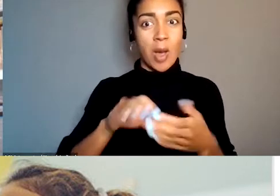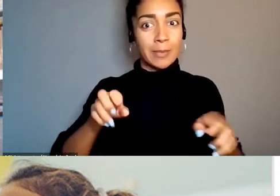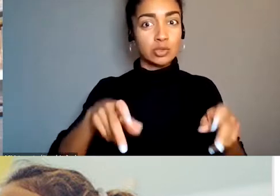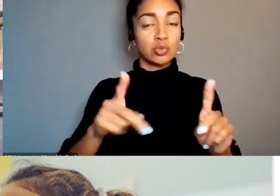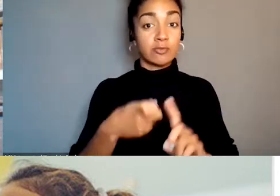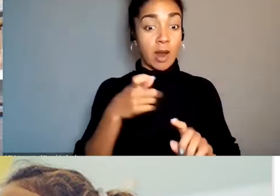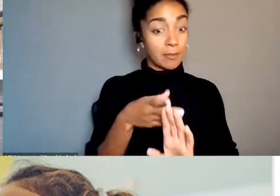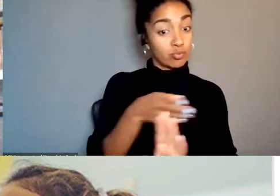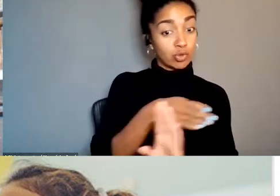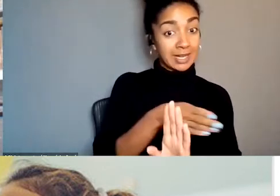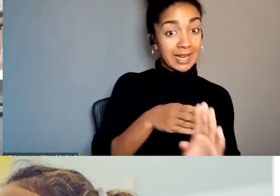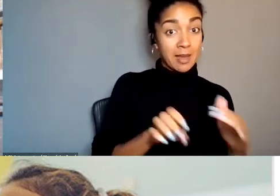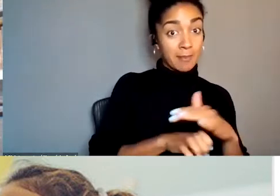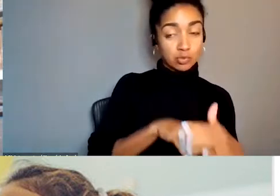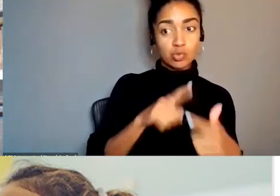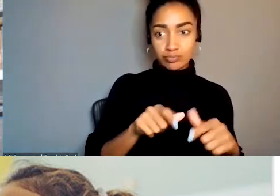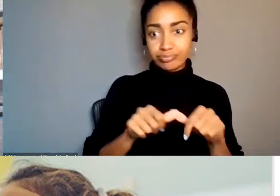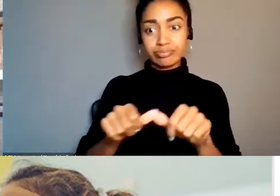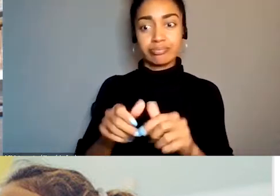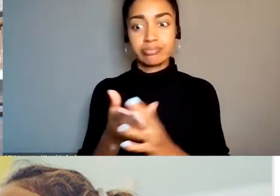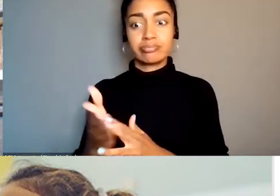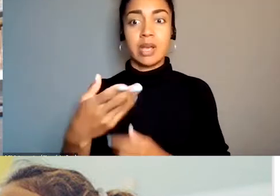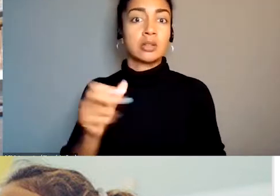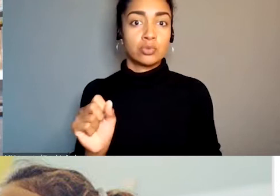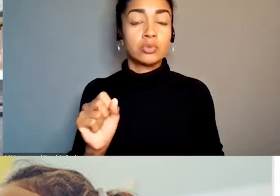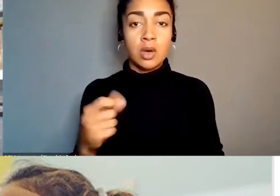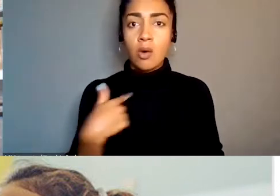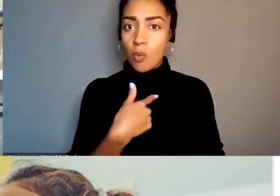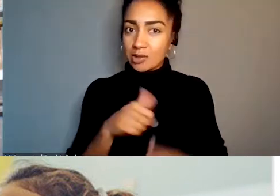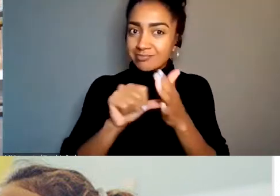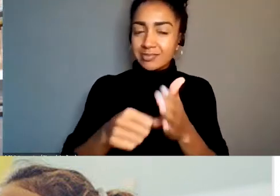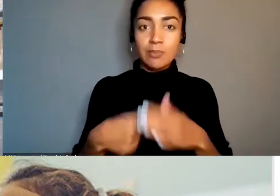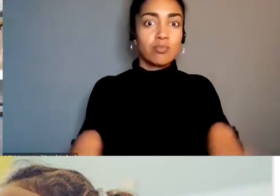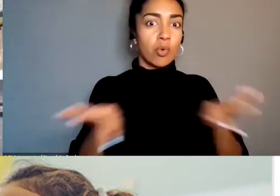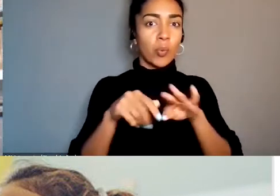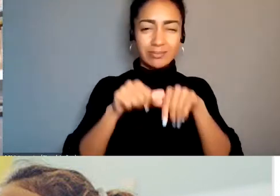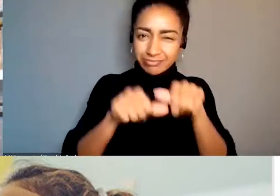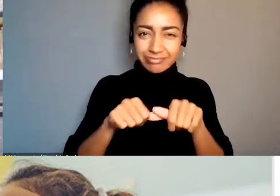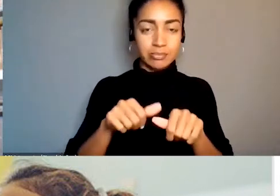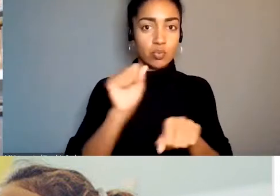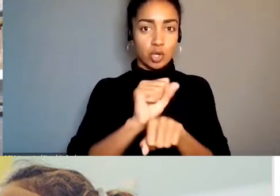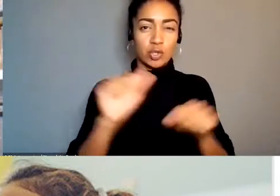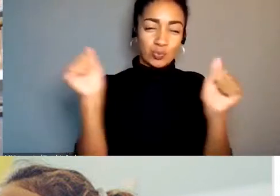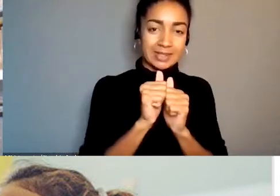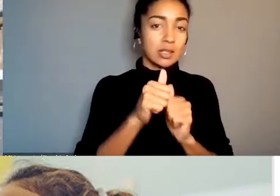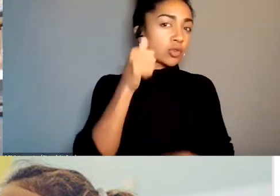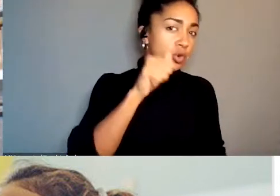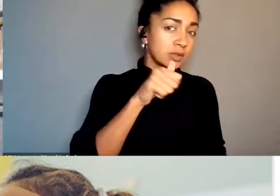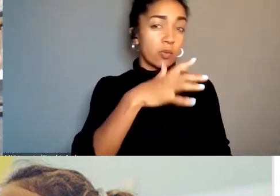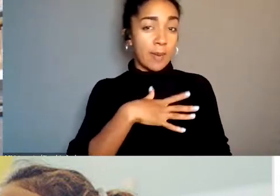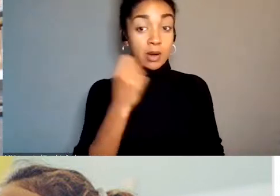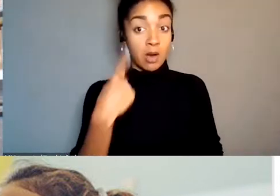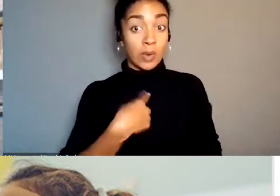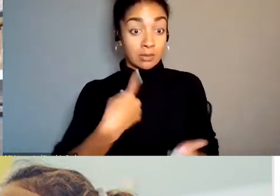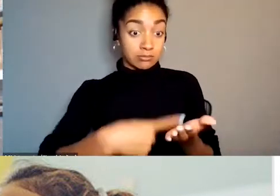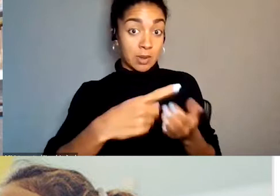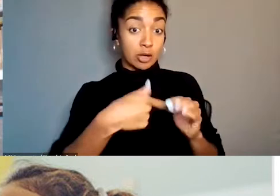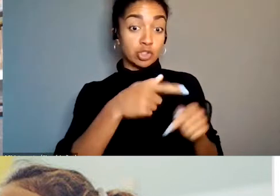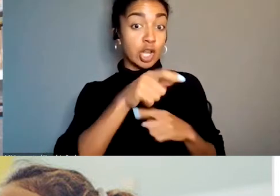and women, but when we talk about gender, we need to go beyond the binary definition.